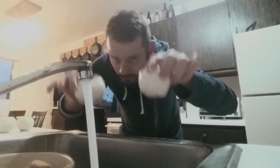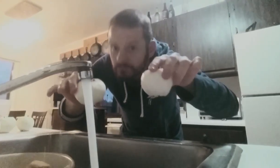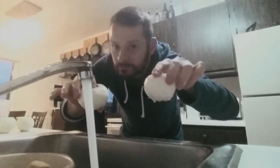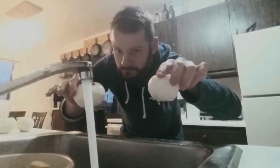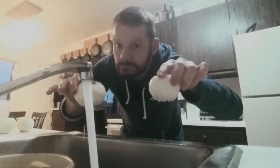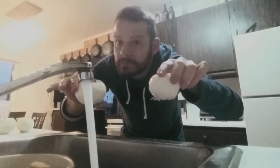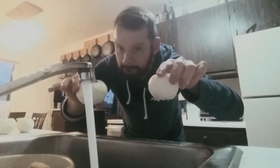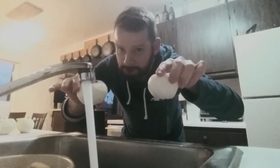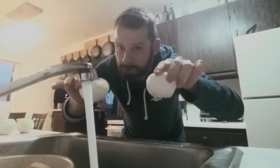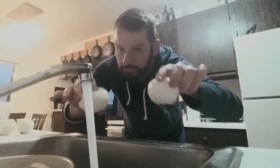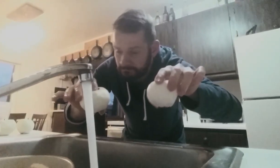Yep.